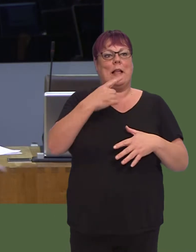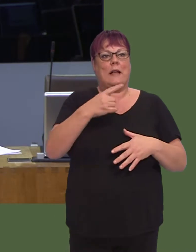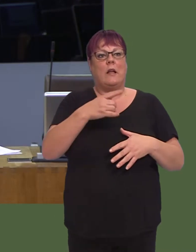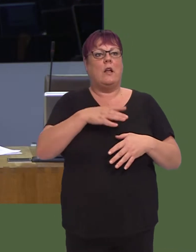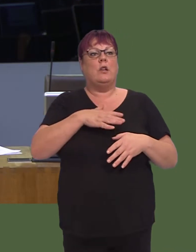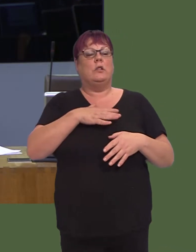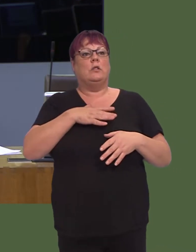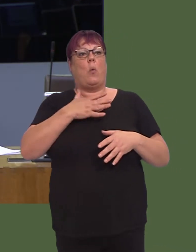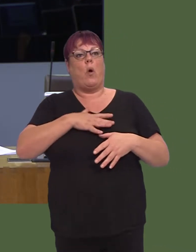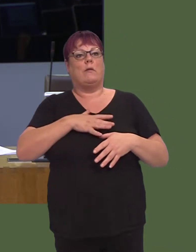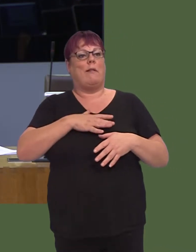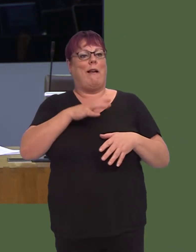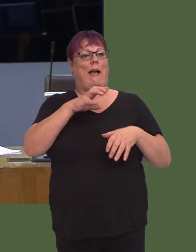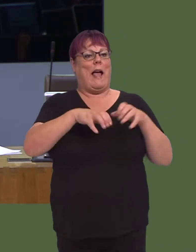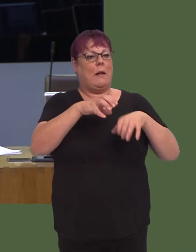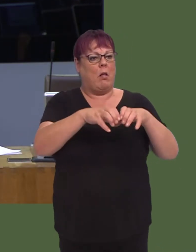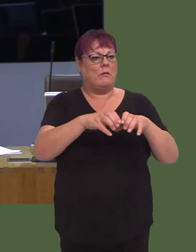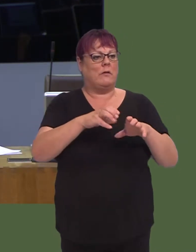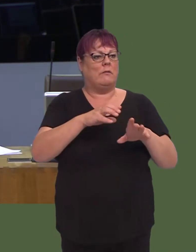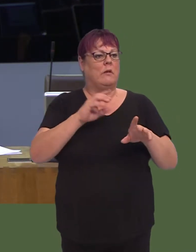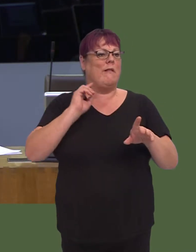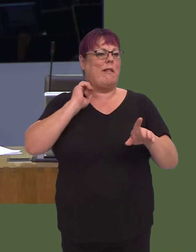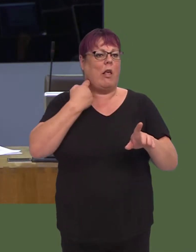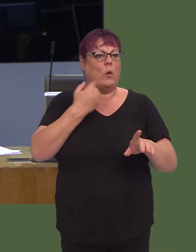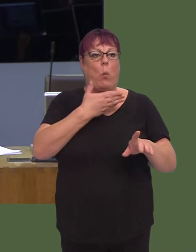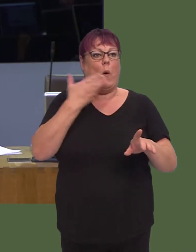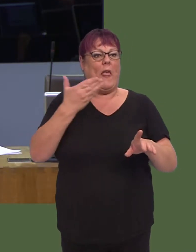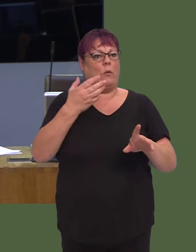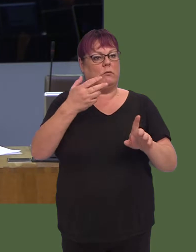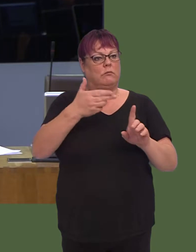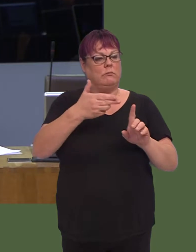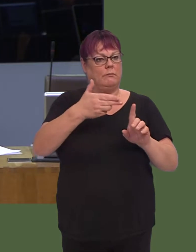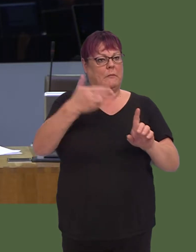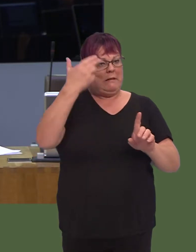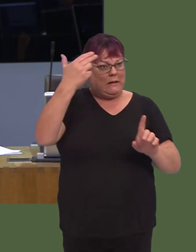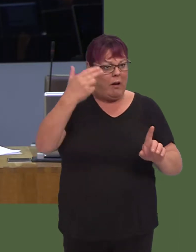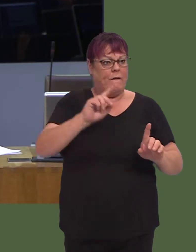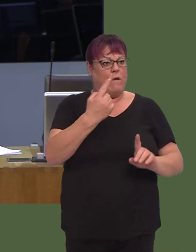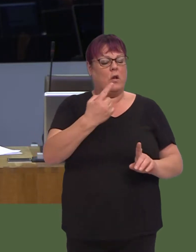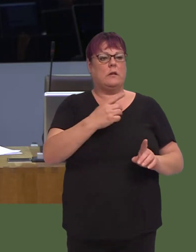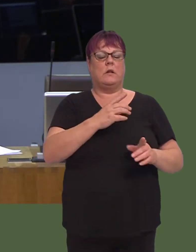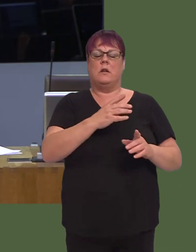end to the non-stun slaughter of animals in the UK, which they say is cruel and painful